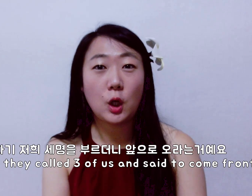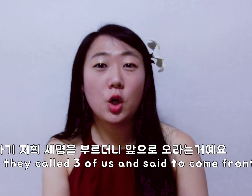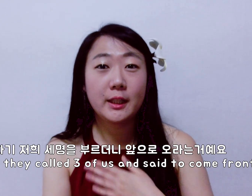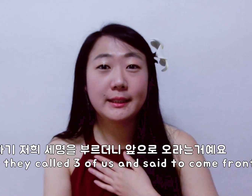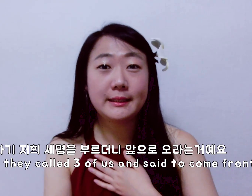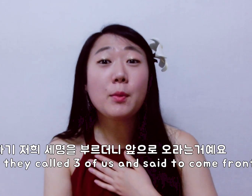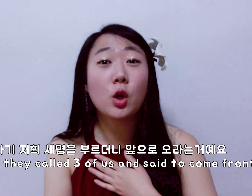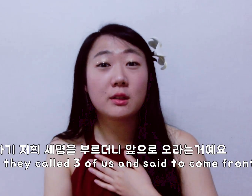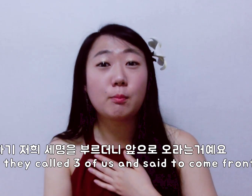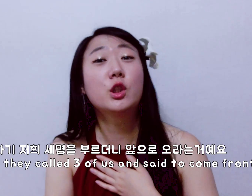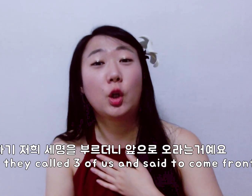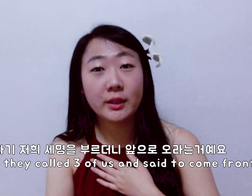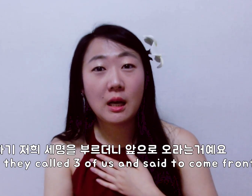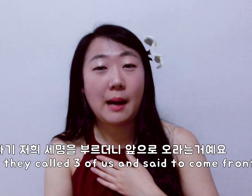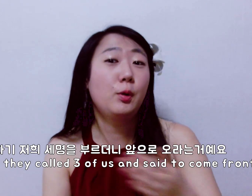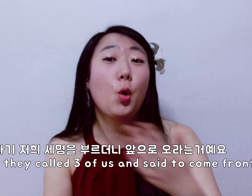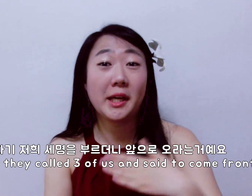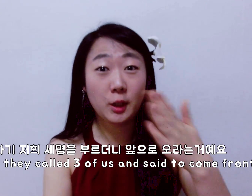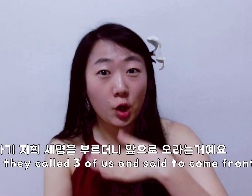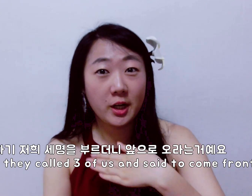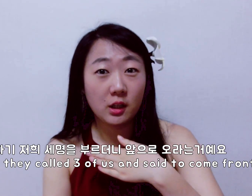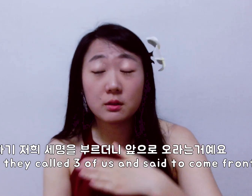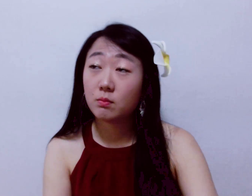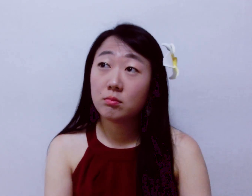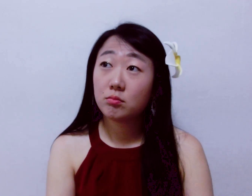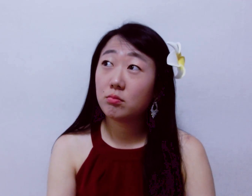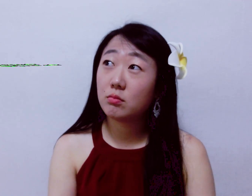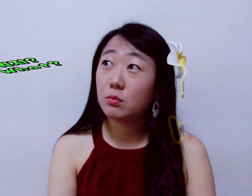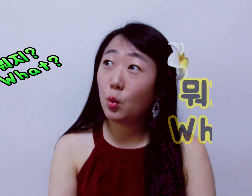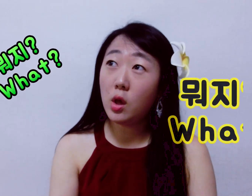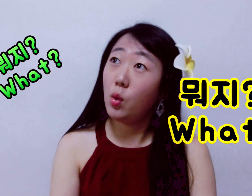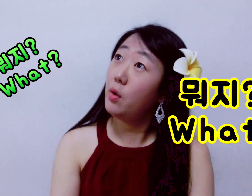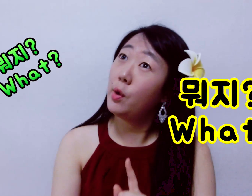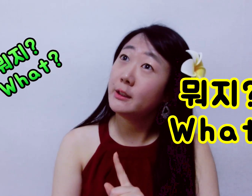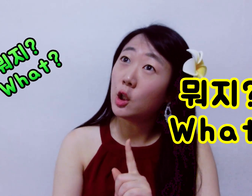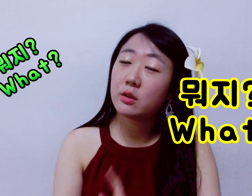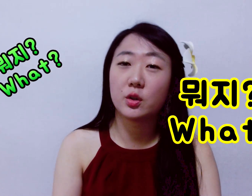저희 세명을 부르더니 앞으로 오라 는거예요suddenly they called 3 of us and said to come front.